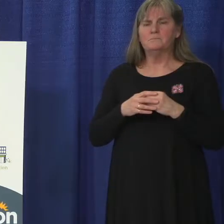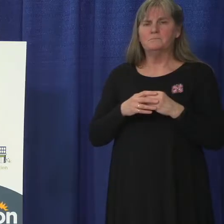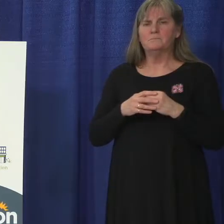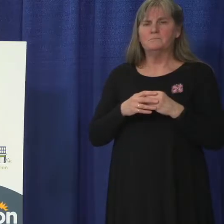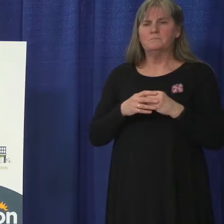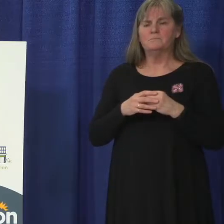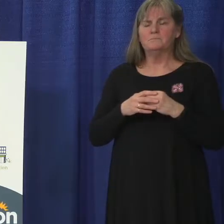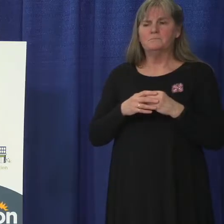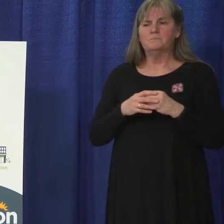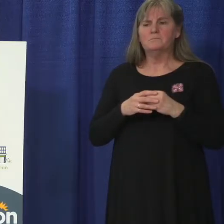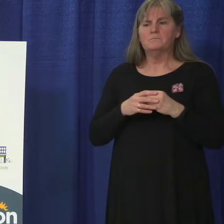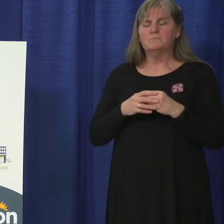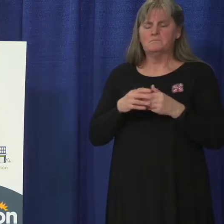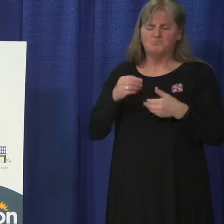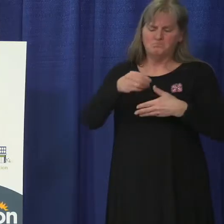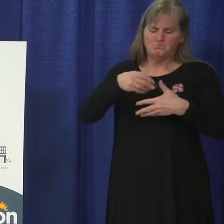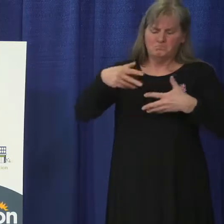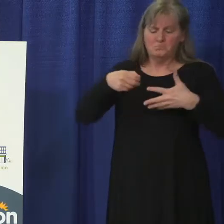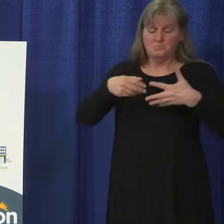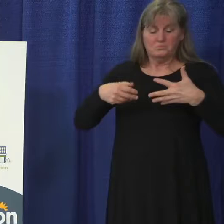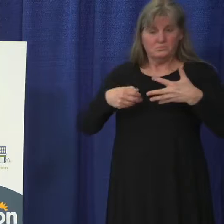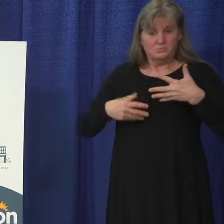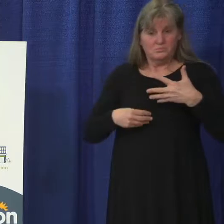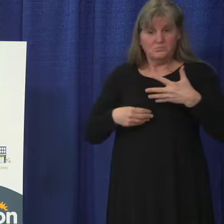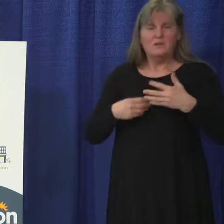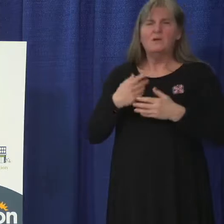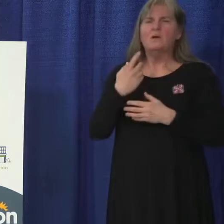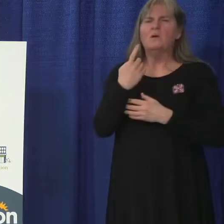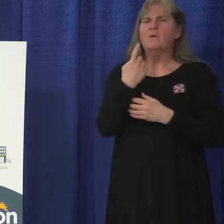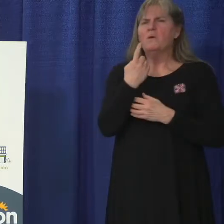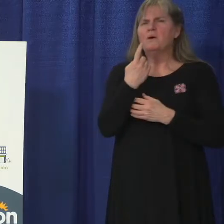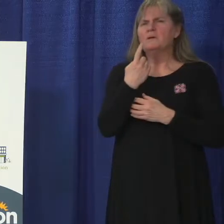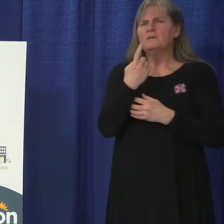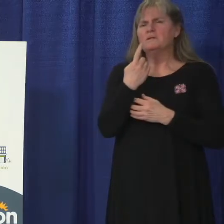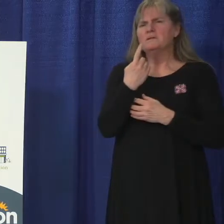One specific point that you're speaking to is around affordable housing and that falls under our